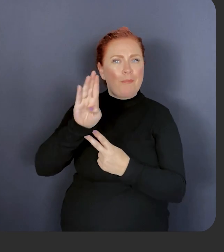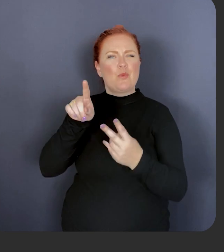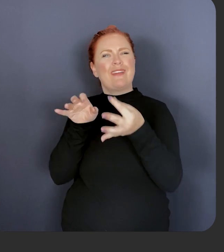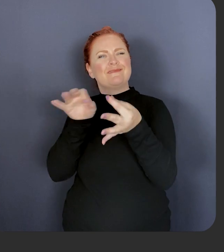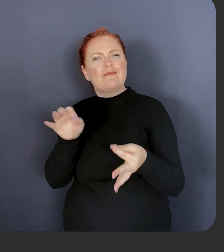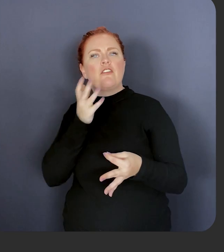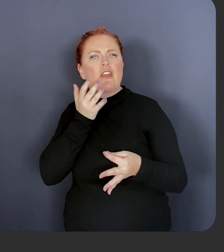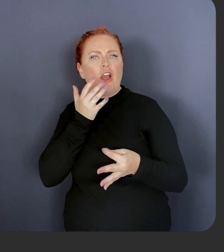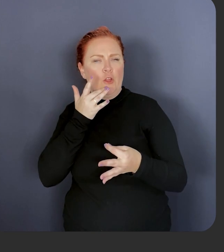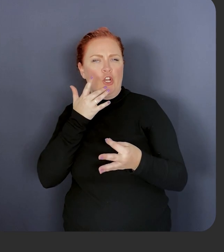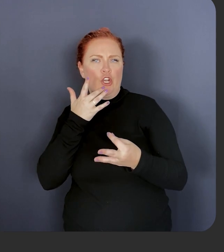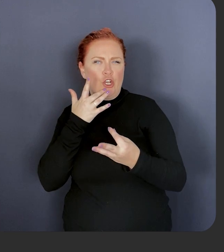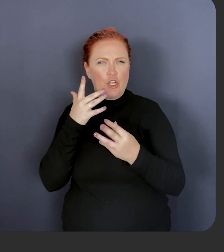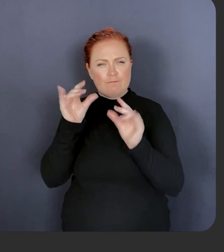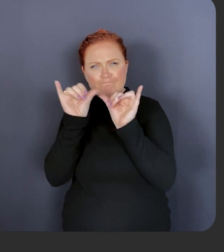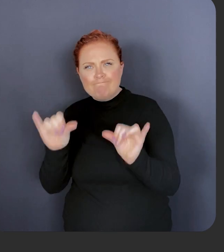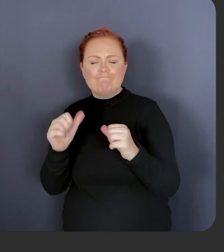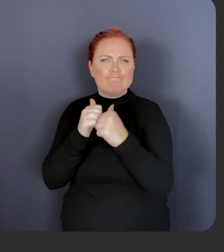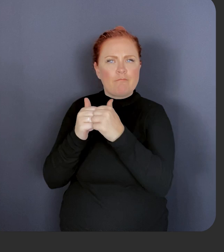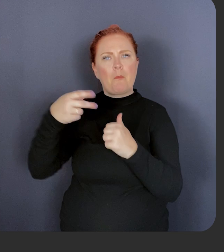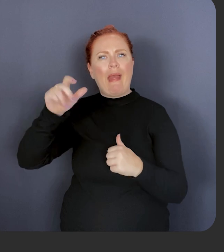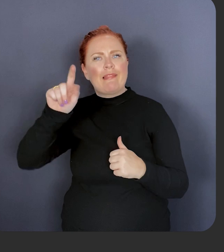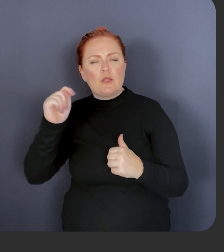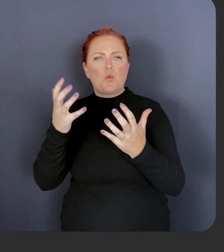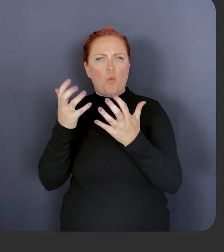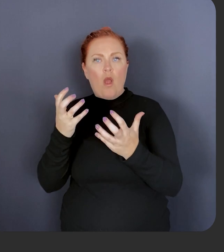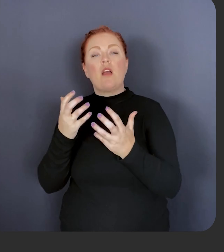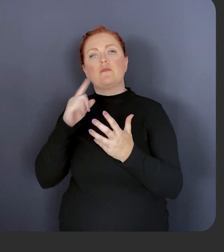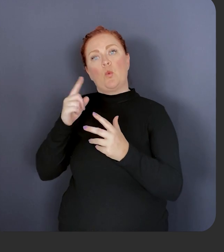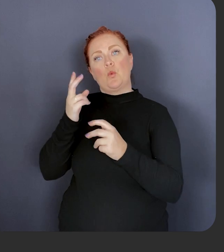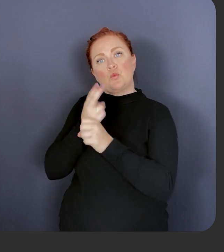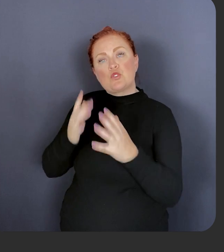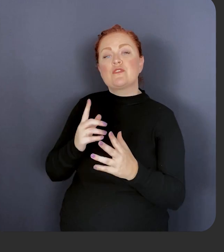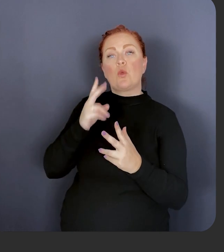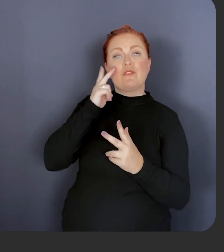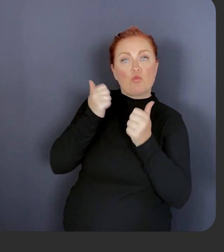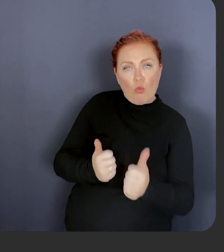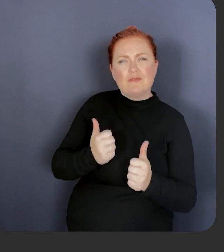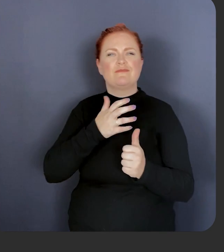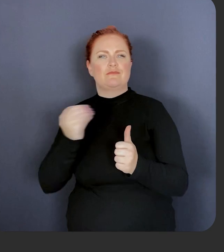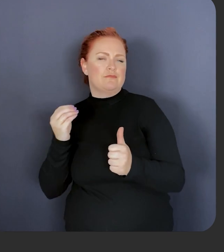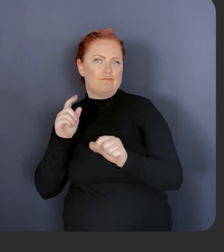that ensure your components meet these standards and are visible for users with low vision and color blindness.